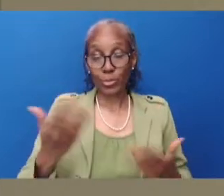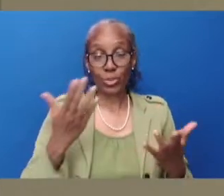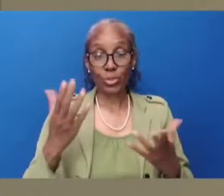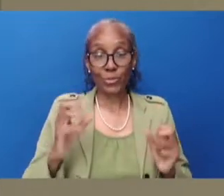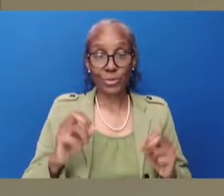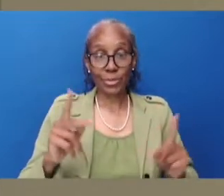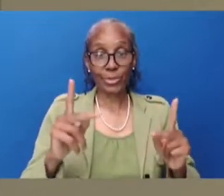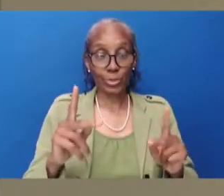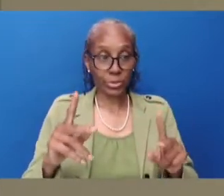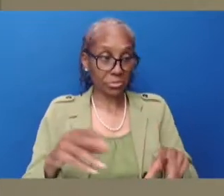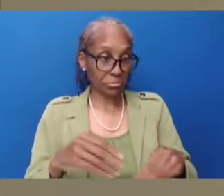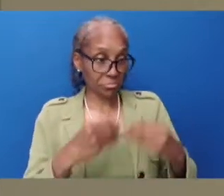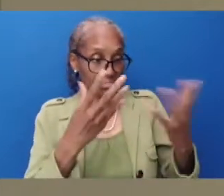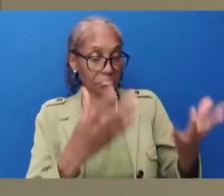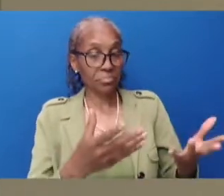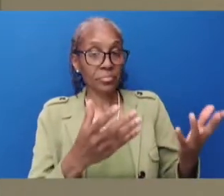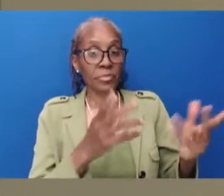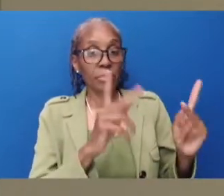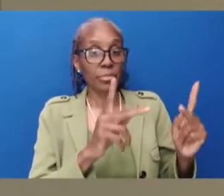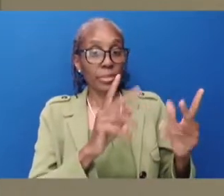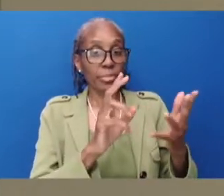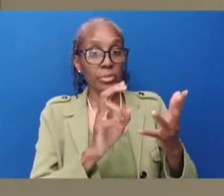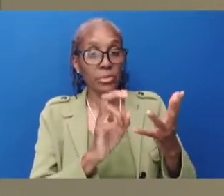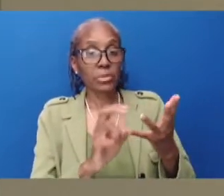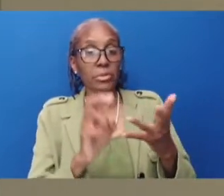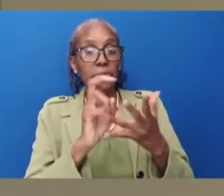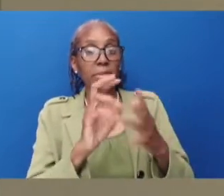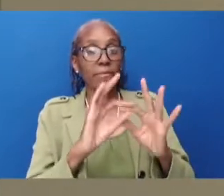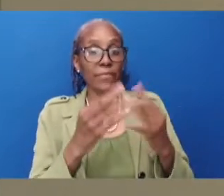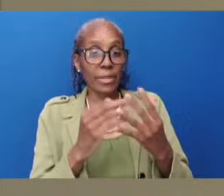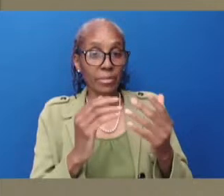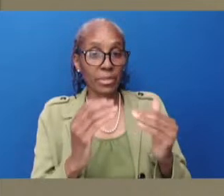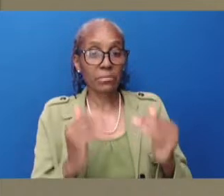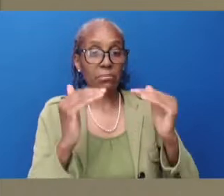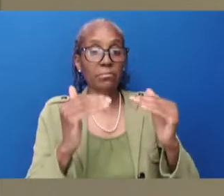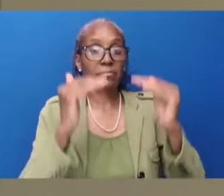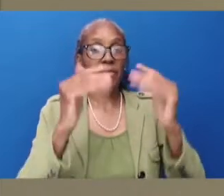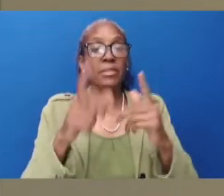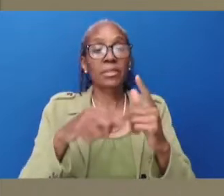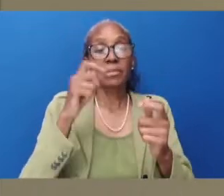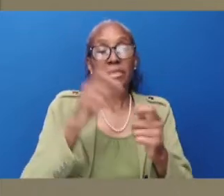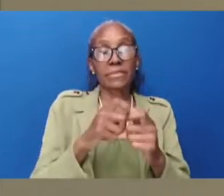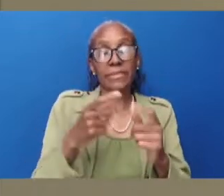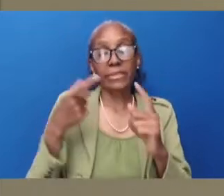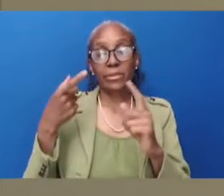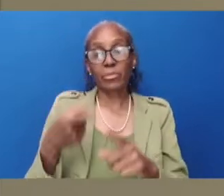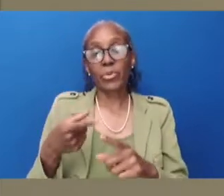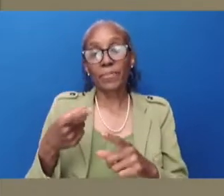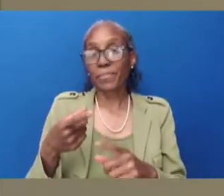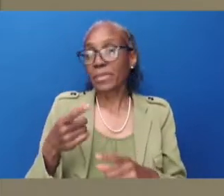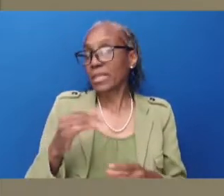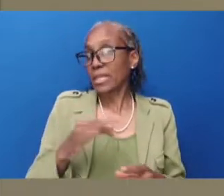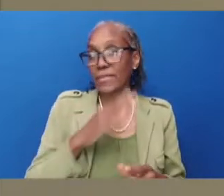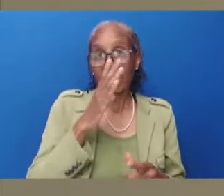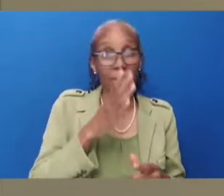MORTAR, IF THERE IS ANY HUMAN SERVICES OPPORTUNITIES TO MOVE